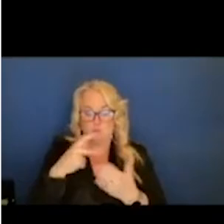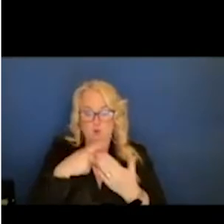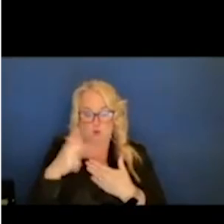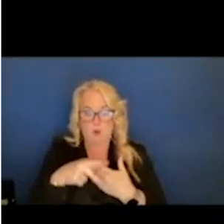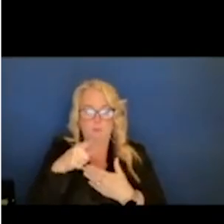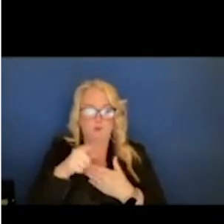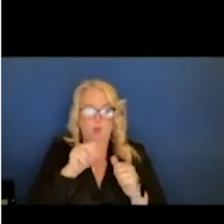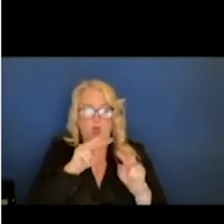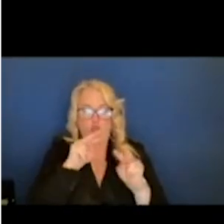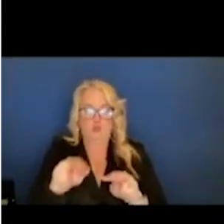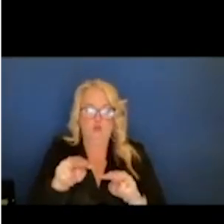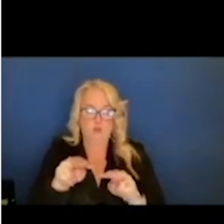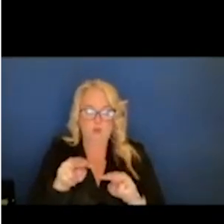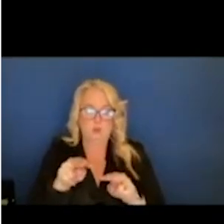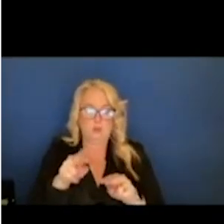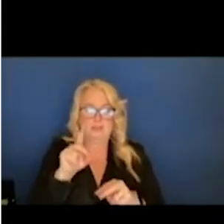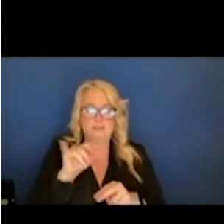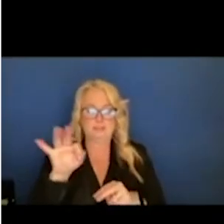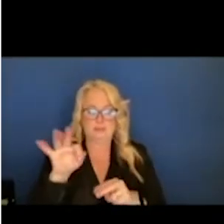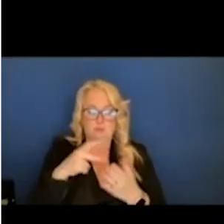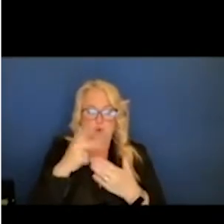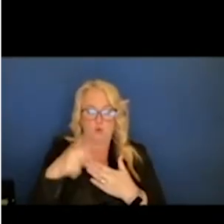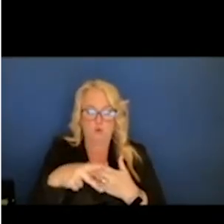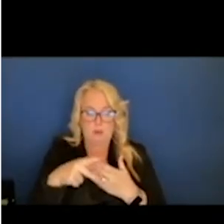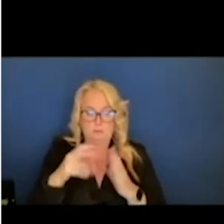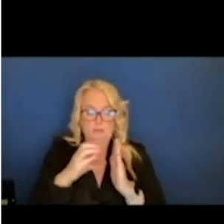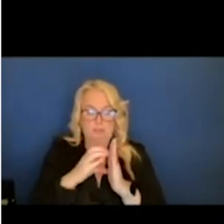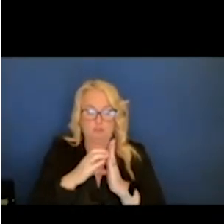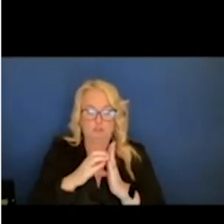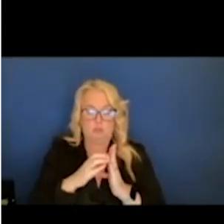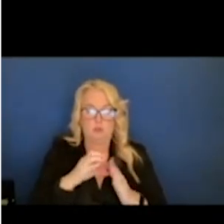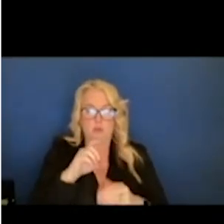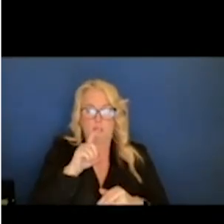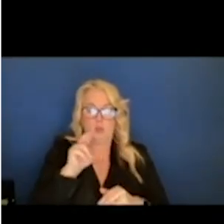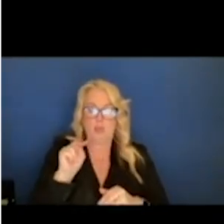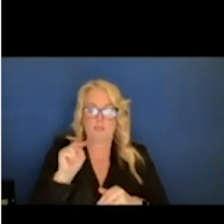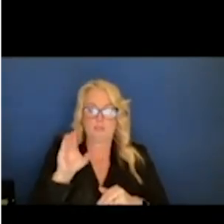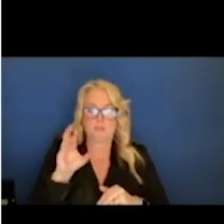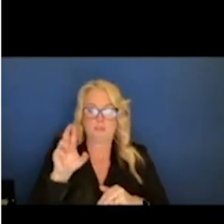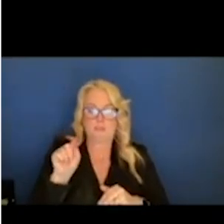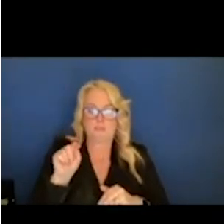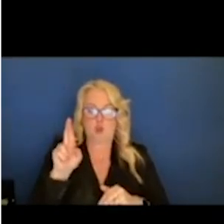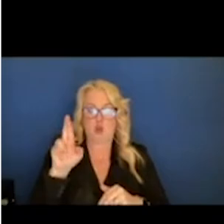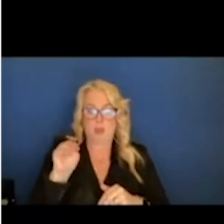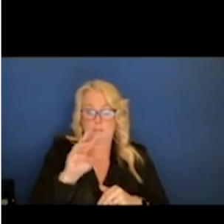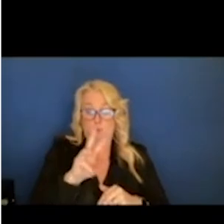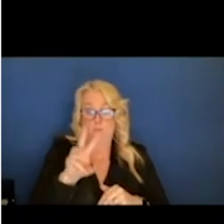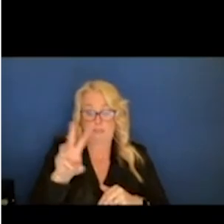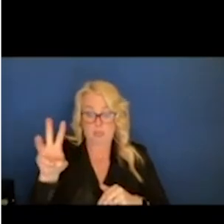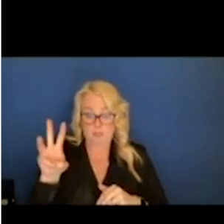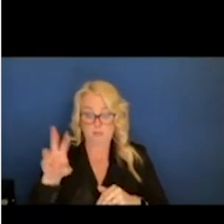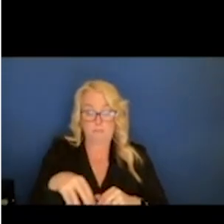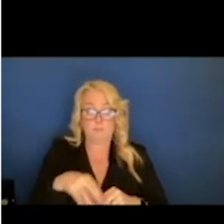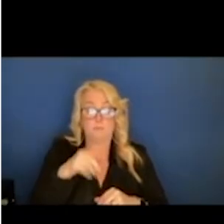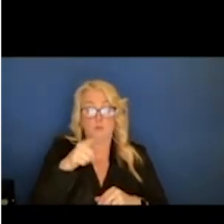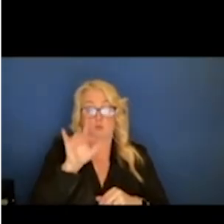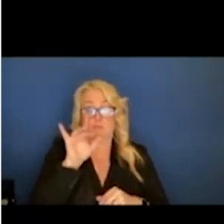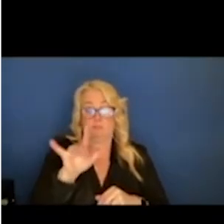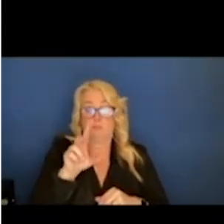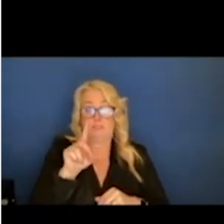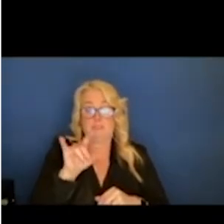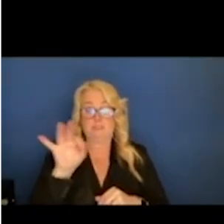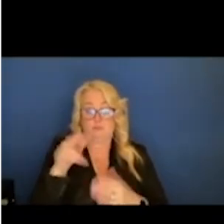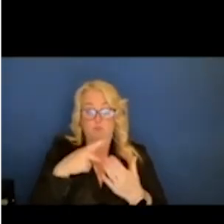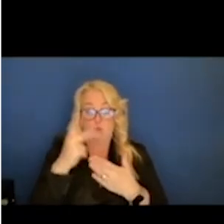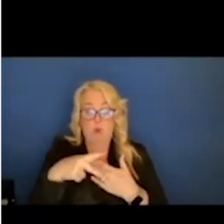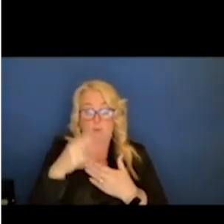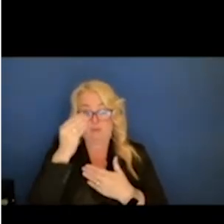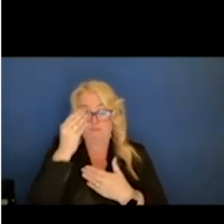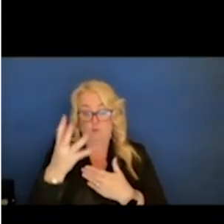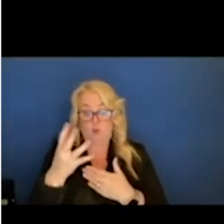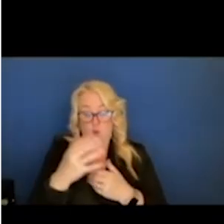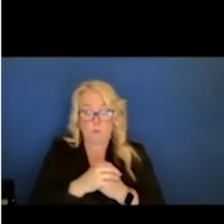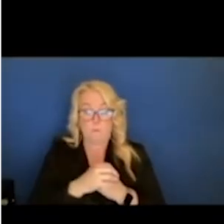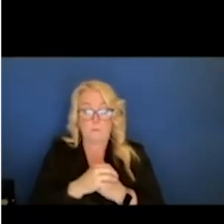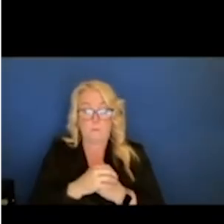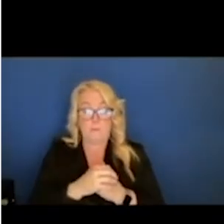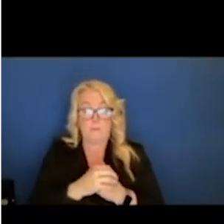head over to the DIF Programs section on the NCRTM website. You'll find information